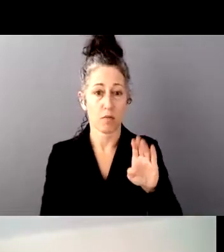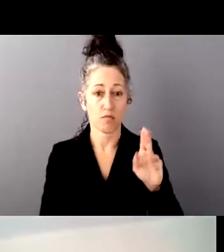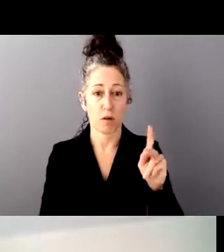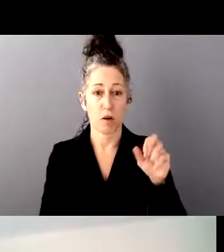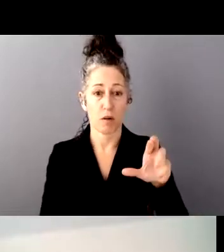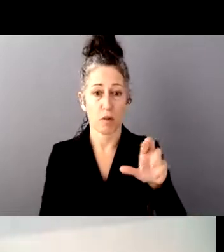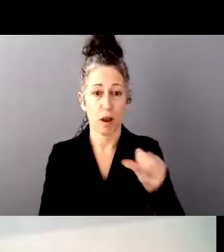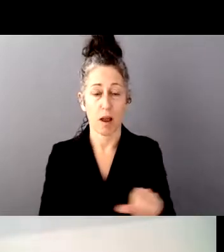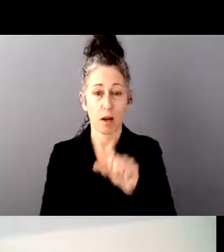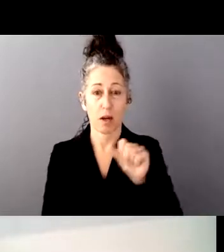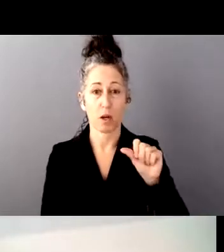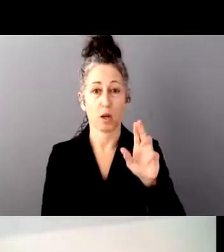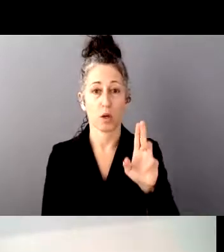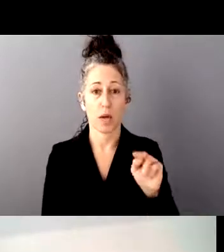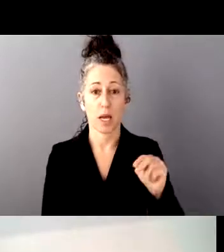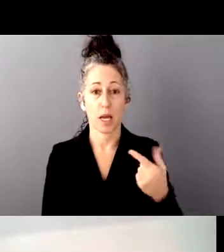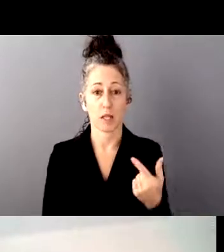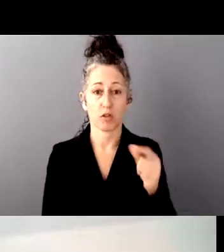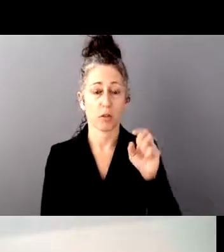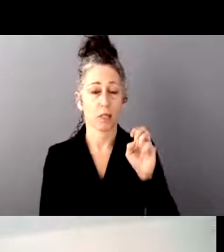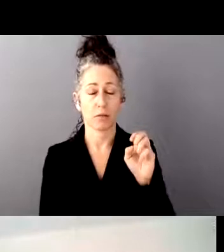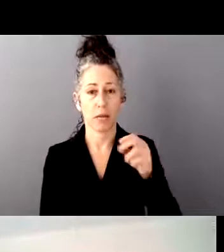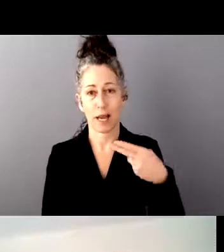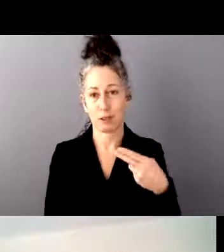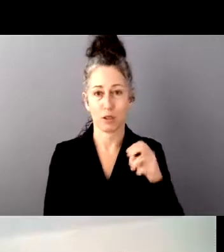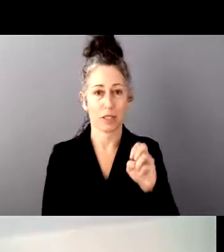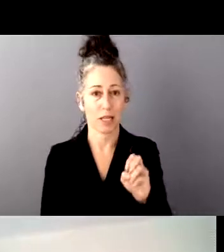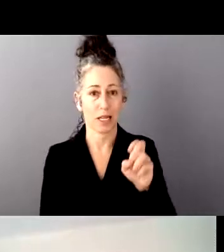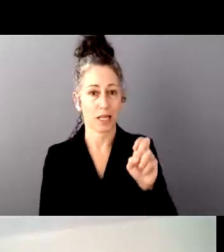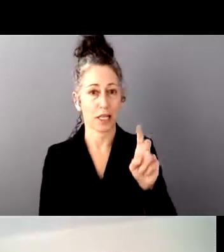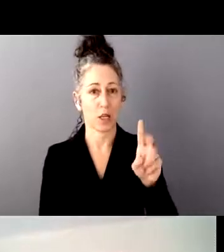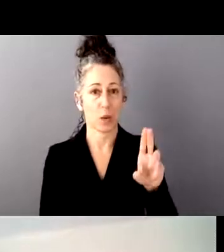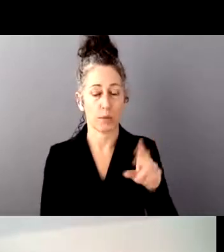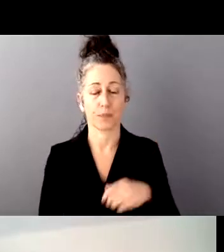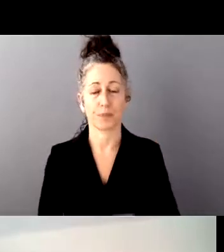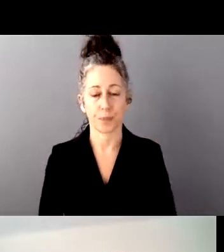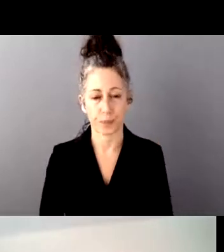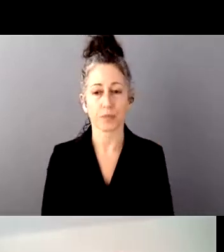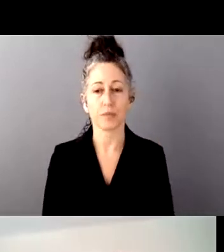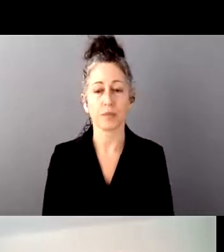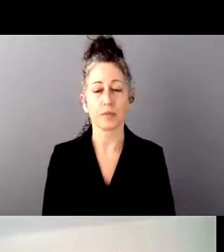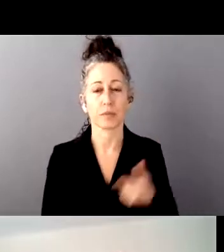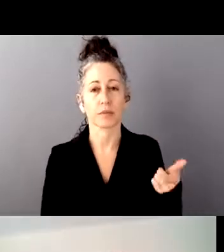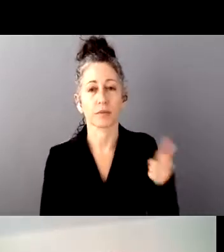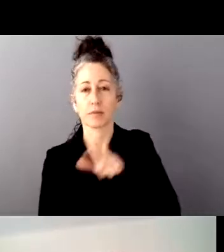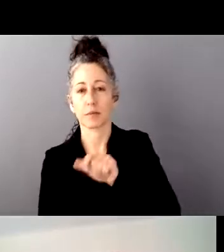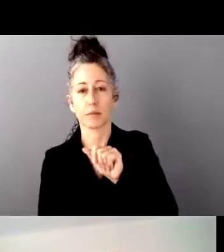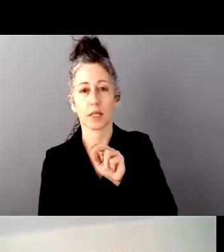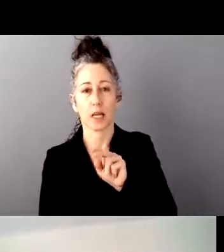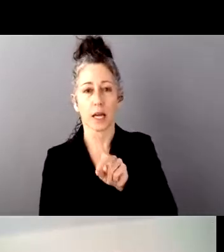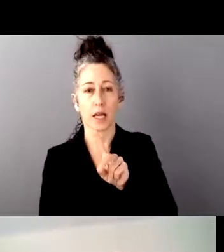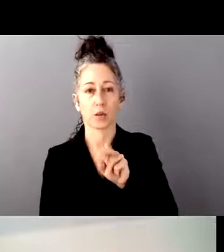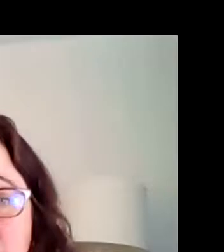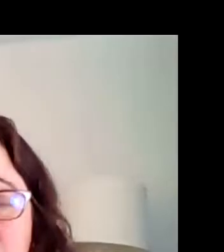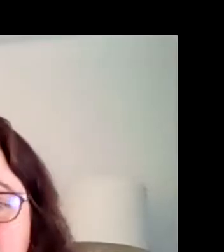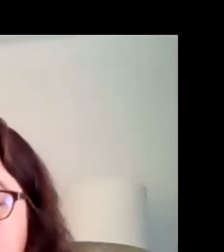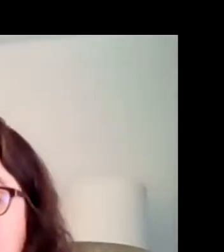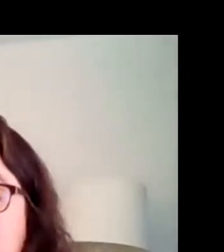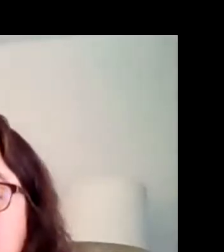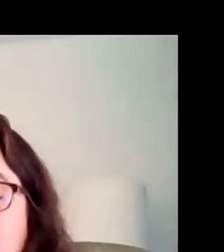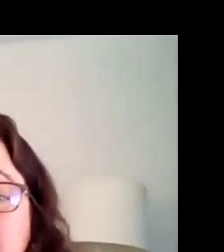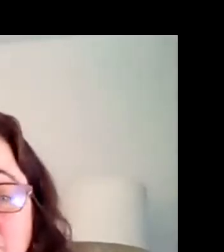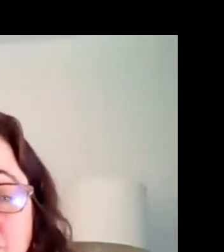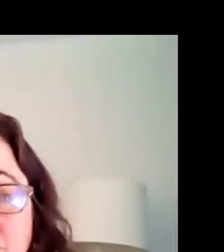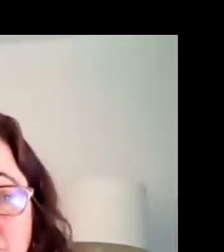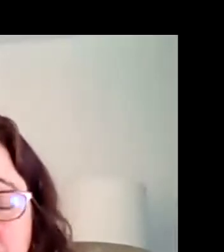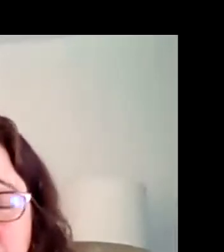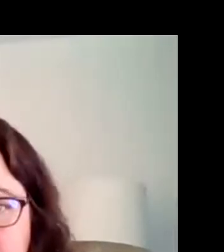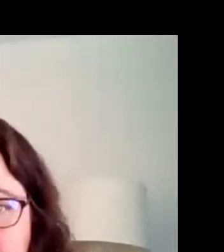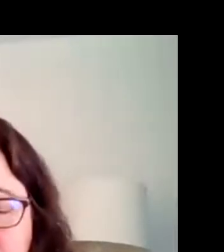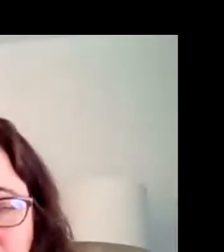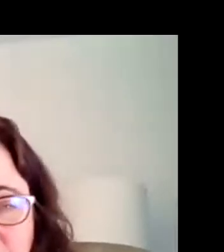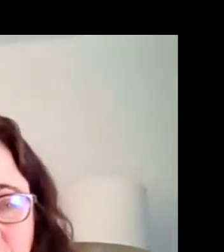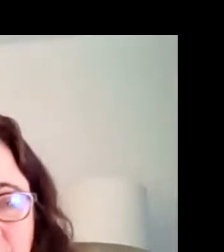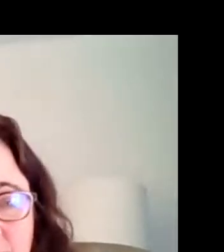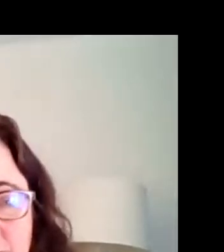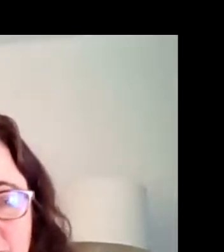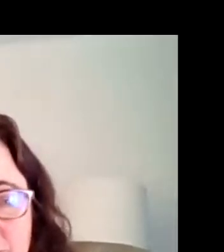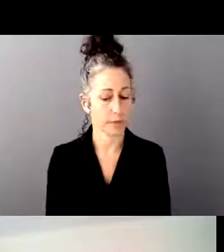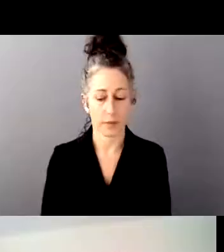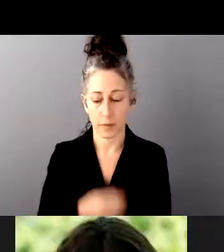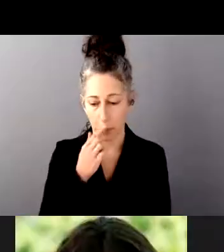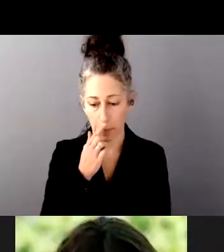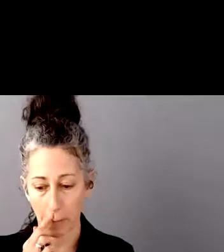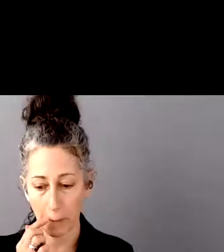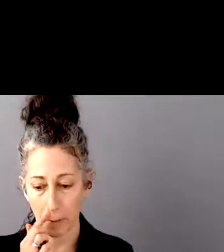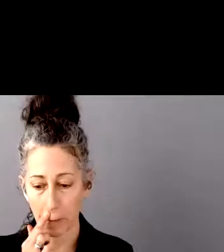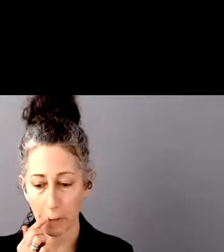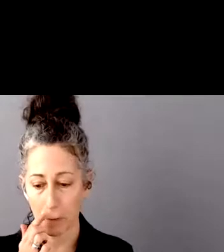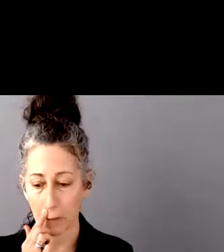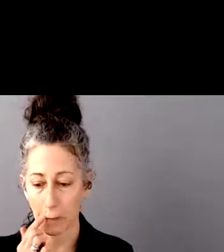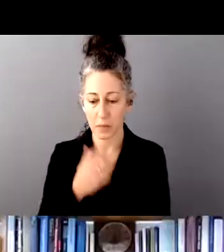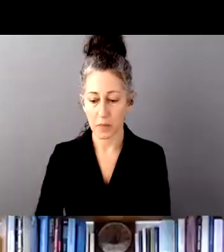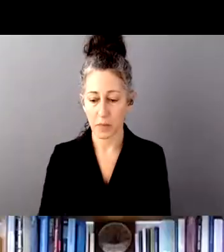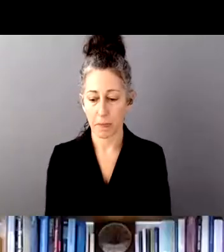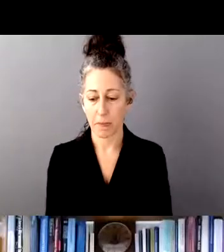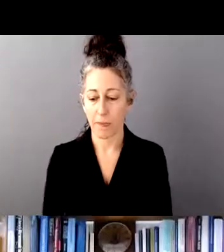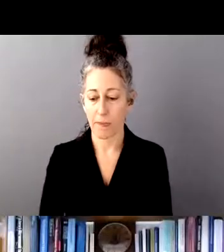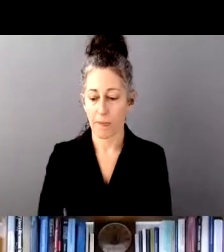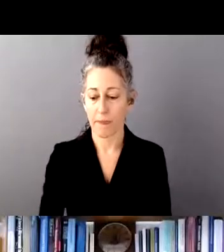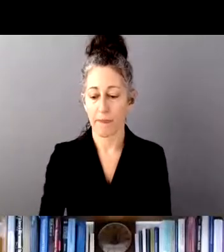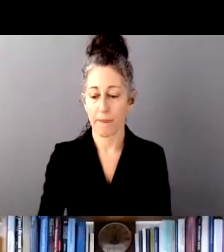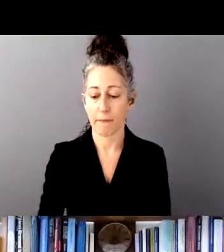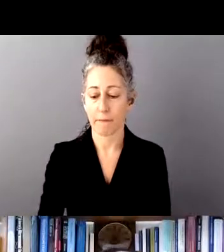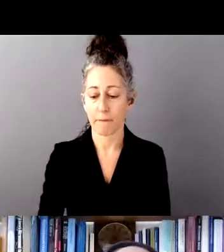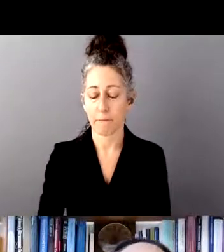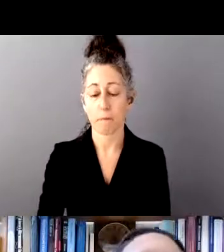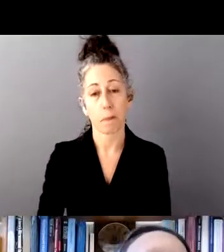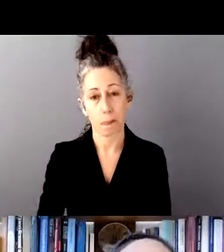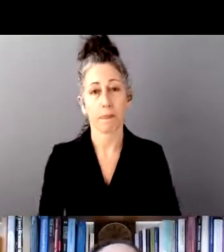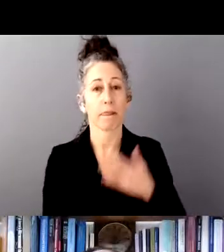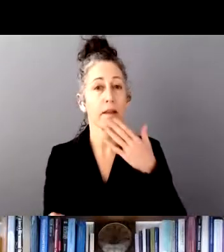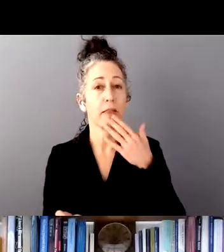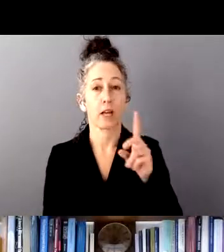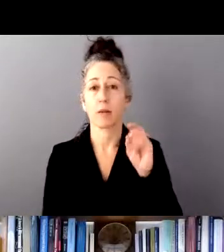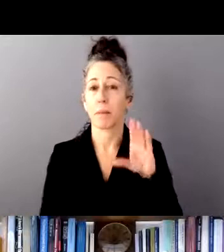for this population. So, if you have any questions, you can type them in the Q&A in the webinar or you can e-mail me directly at Debra.brucker@UNH.edu. I will pass this over to Andrew.